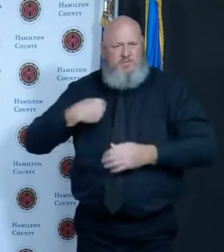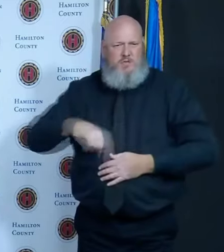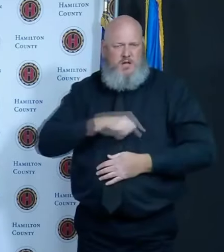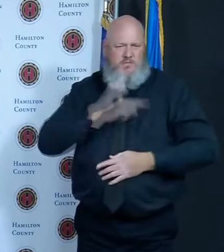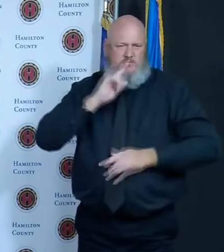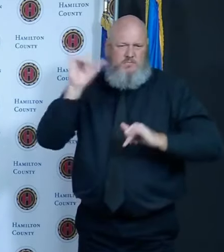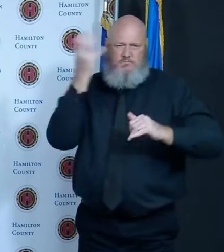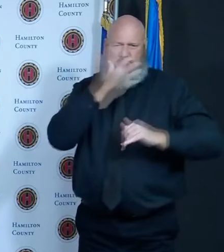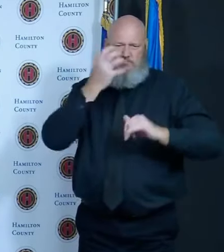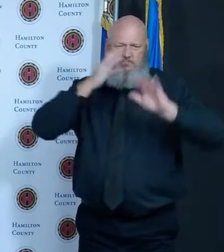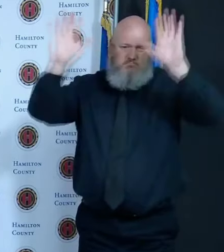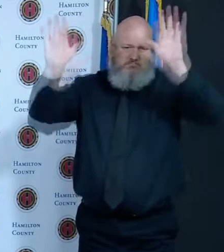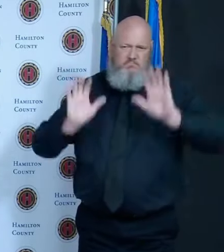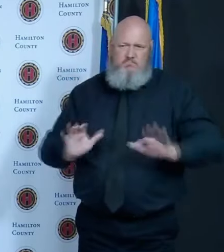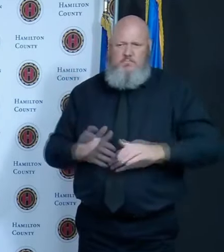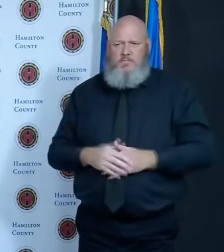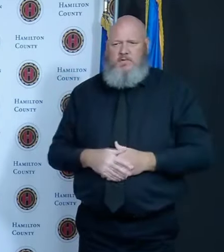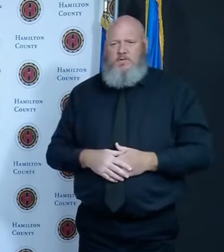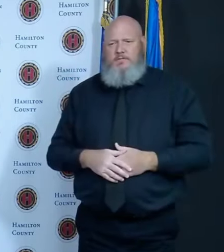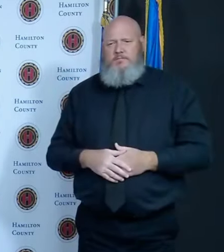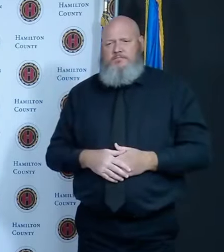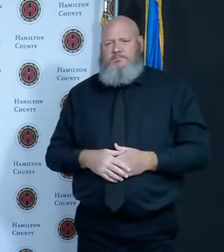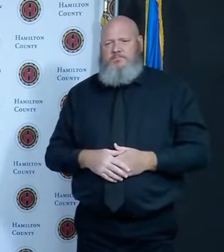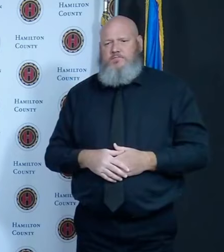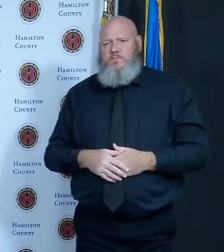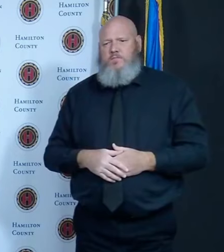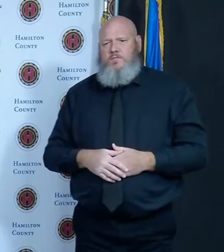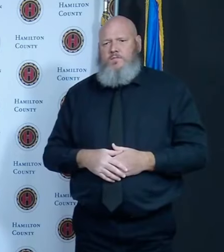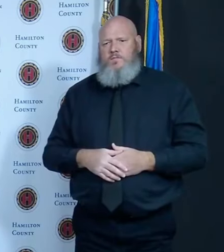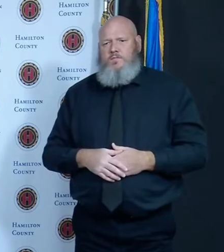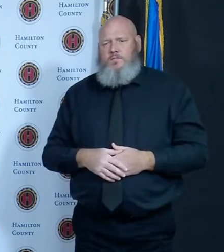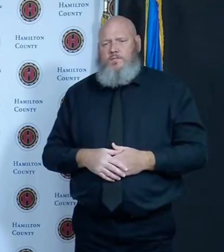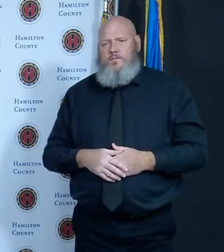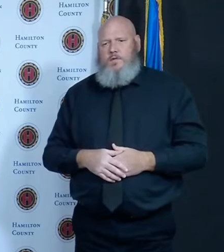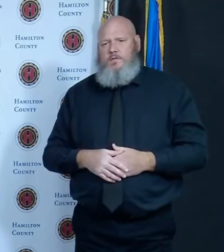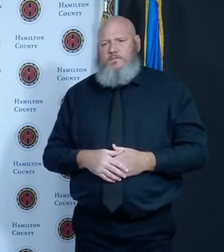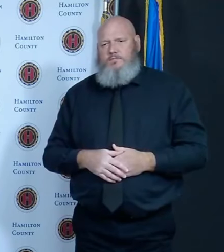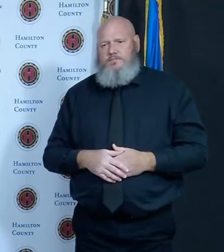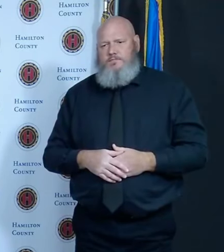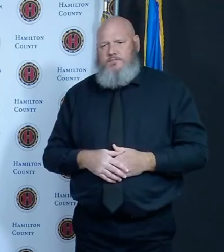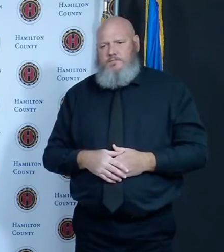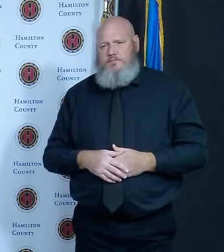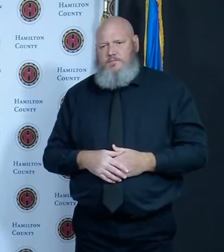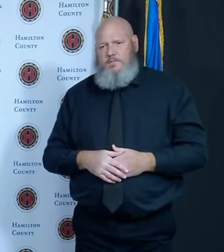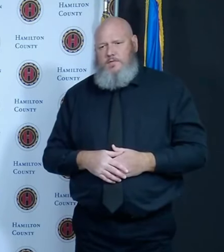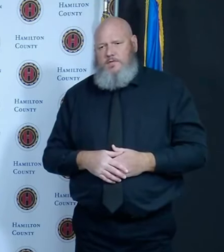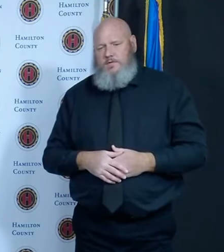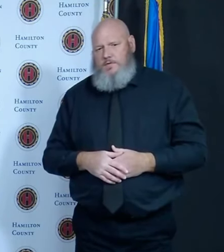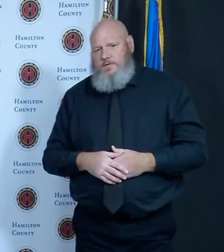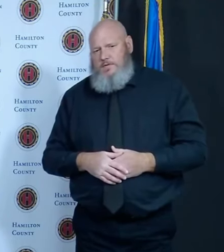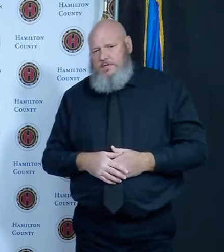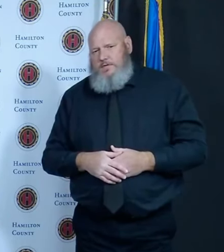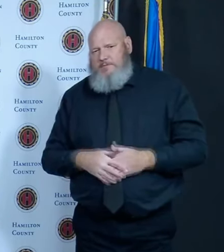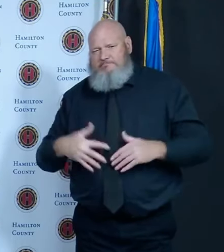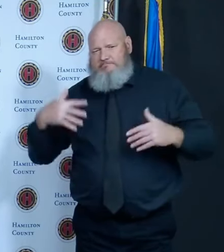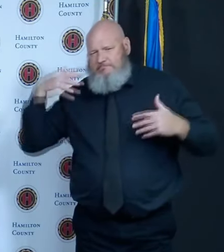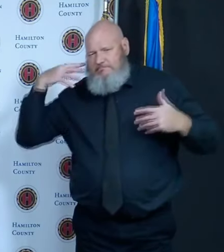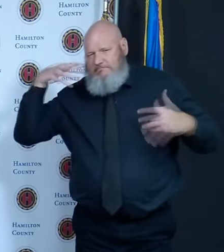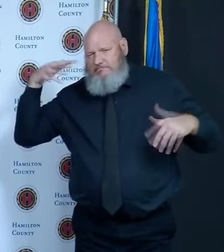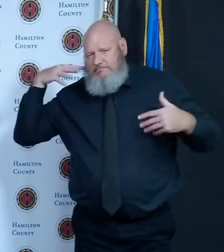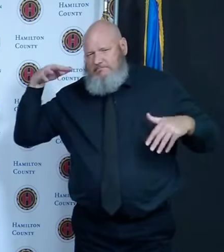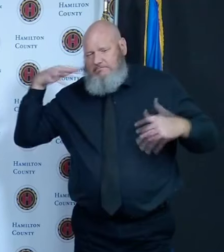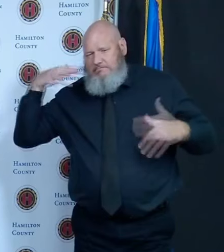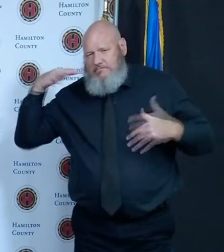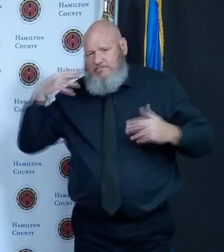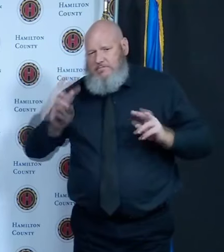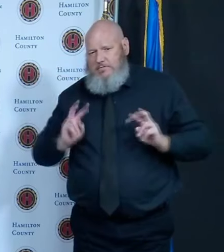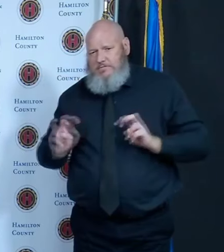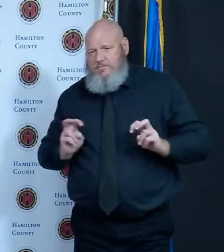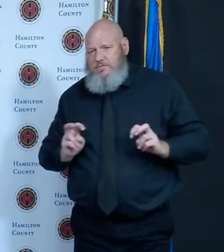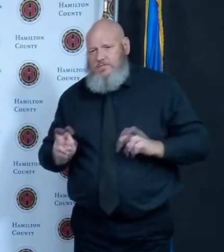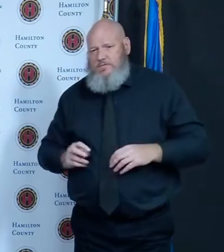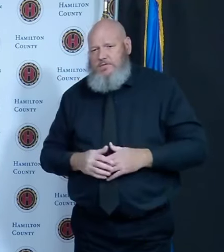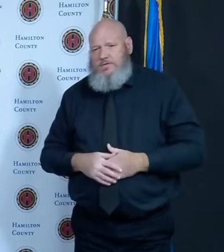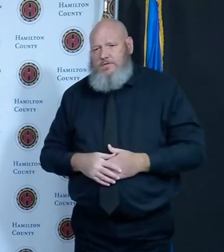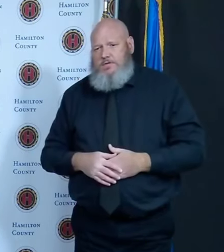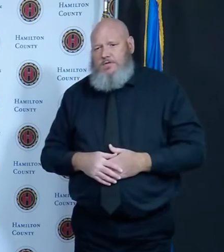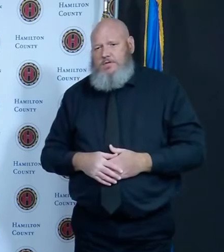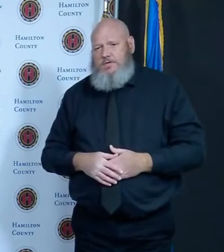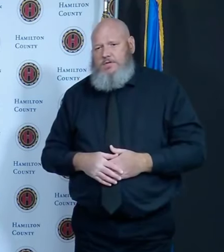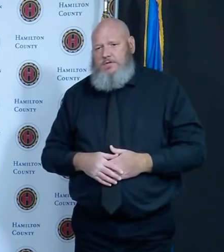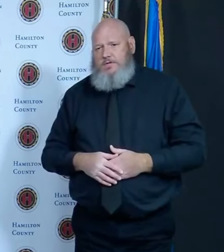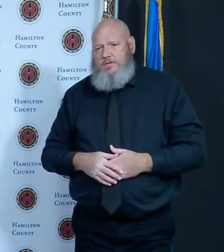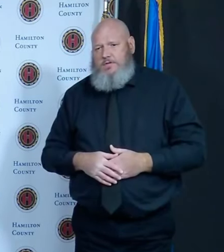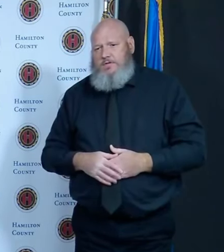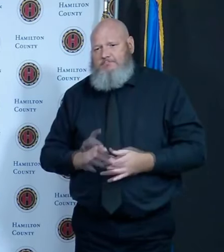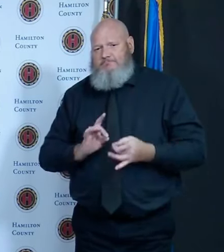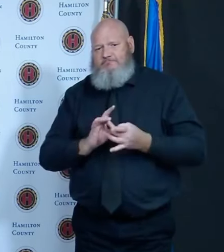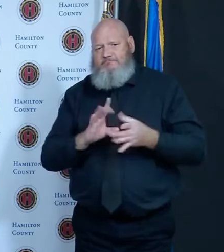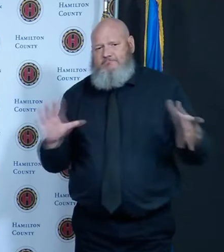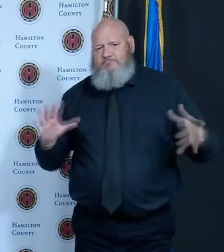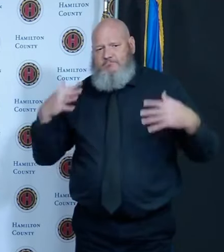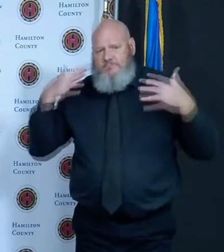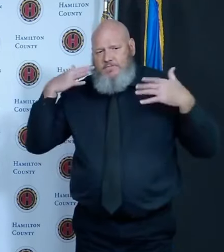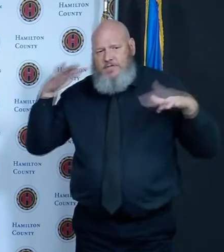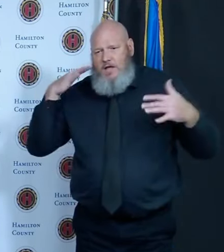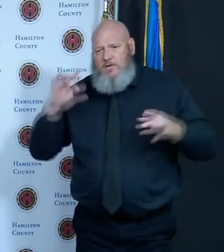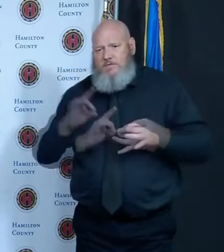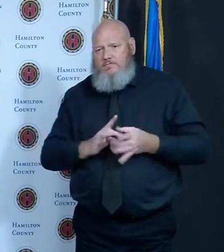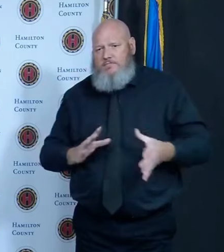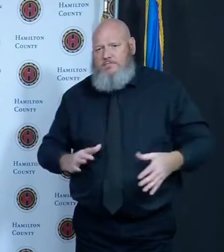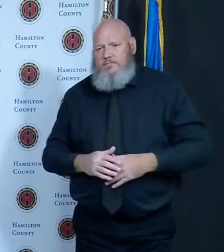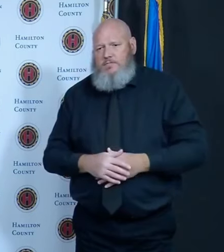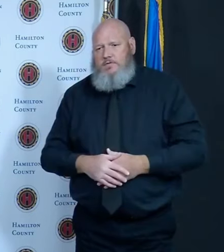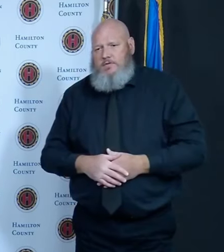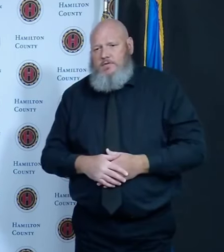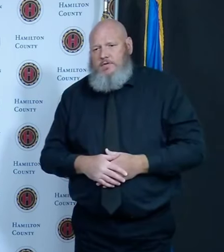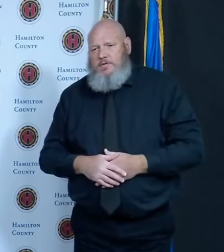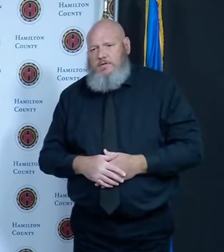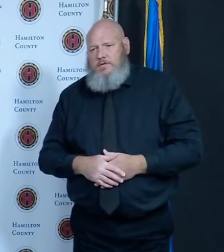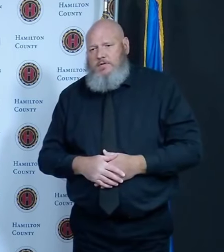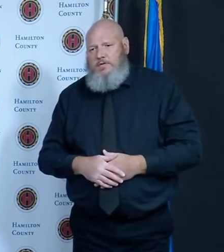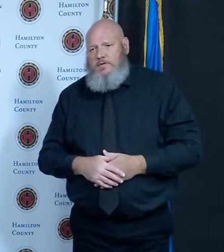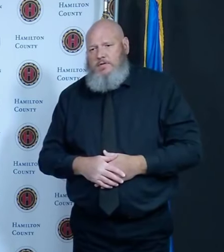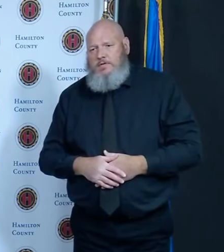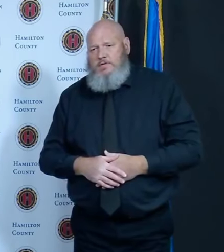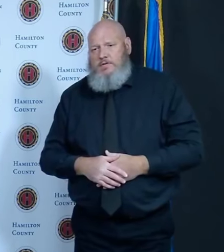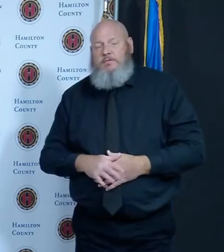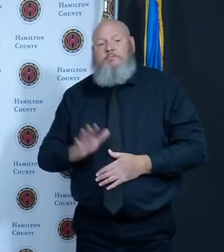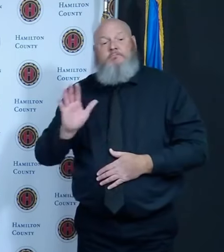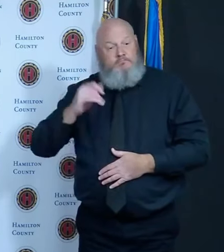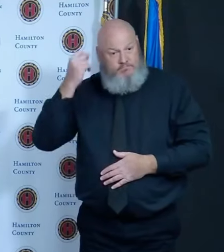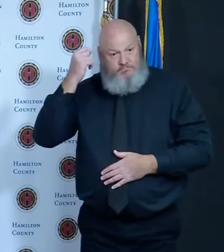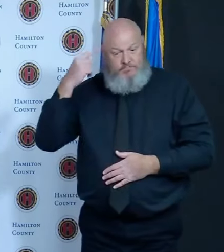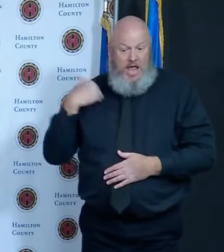and we have about 4,000 member businesses consistent with the national